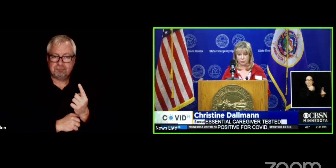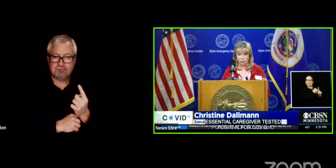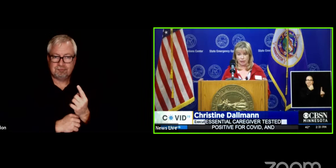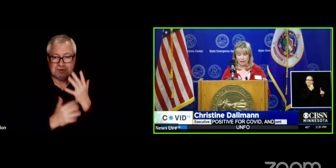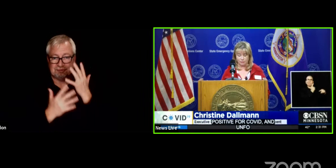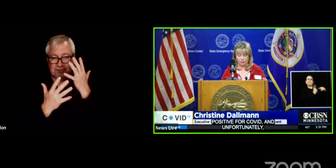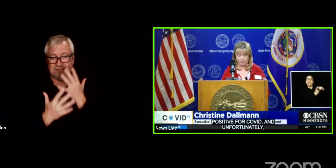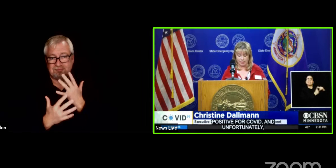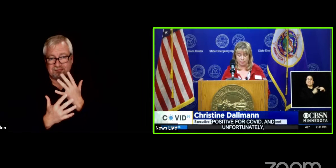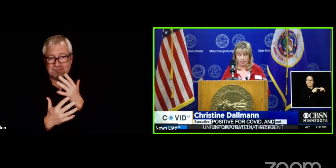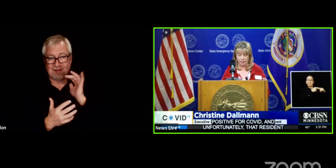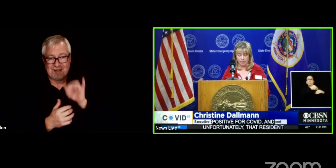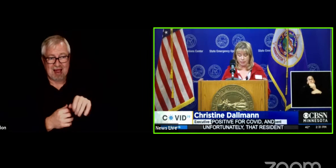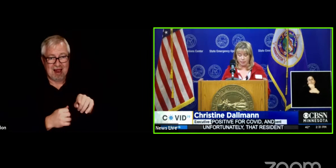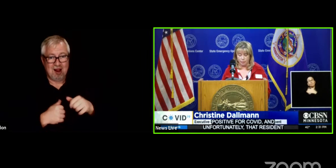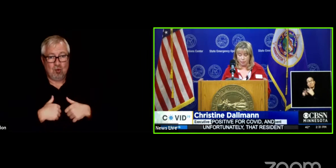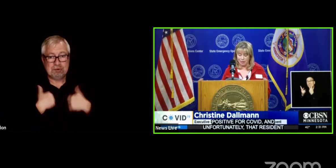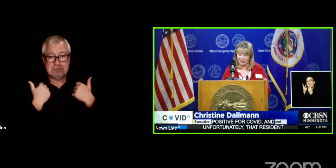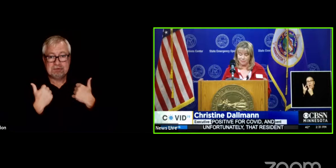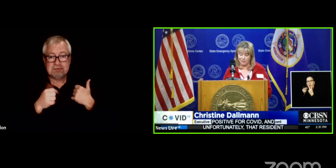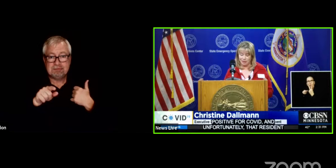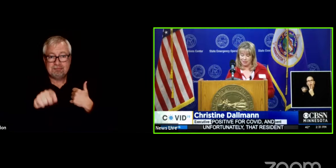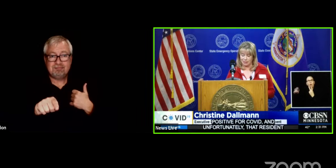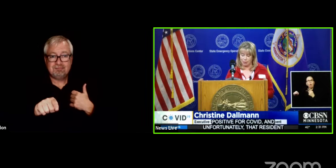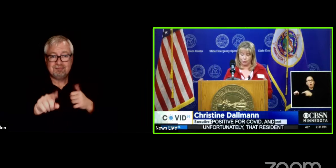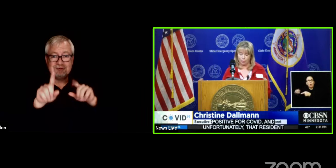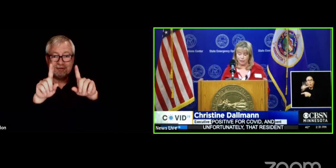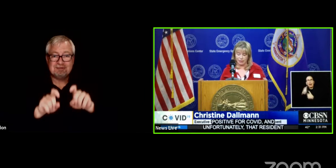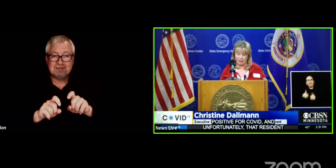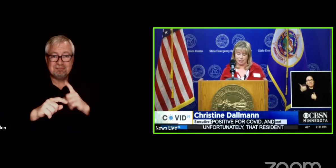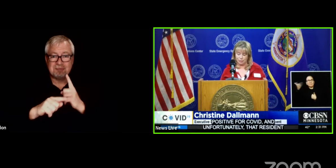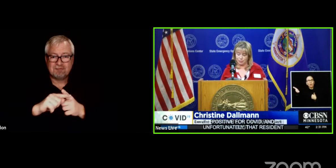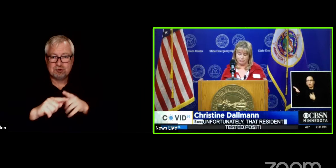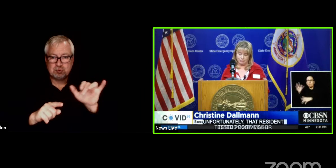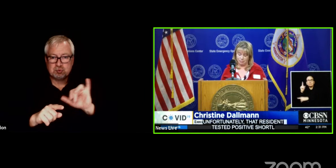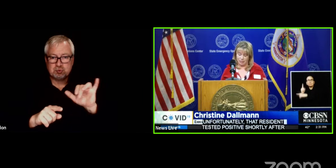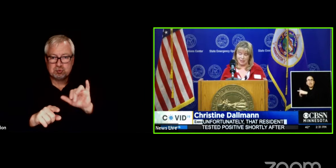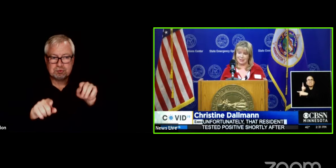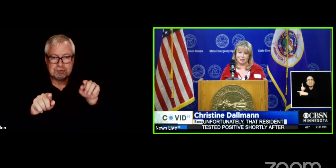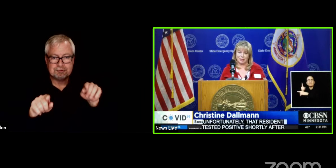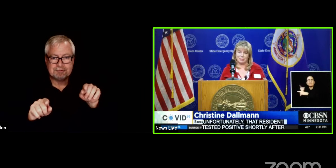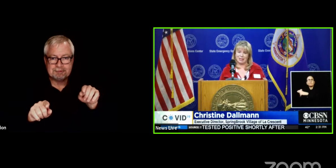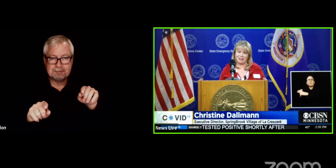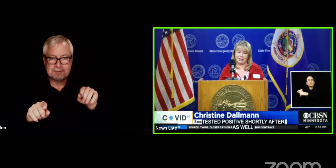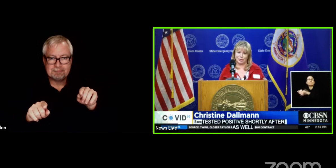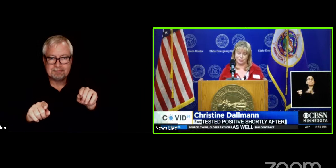SHORTLY AFTER, AS WELL. ONE OF THE TOUGH THINGS ABOUT COVID IS THAT YOU CAN BE CONTAGIOUS